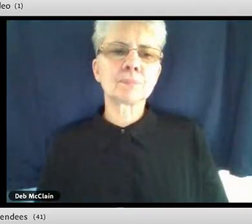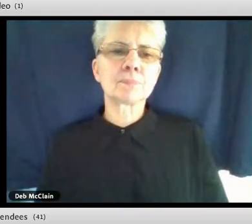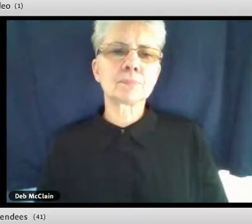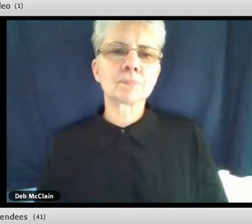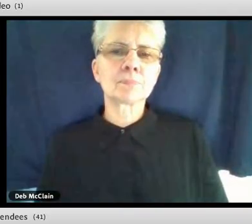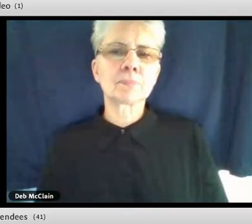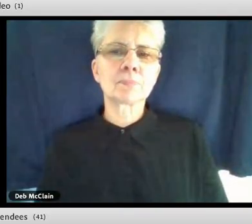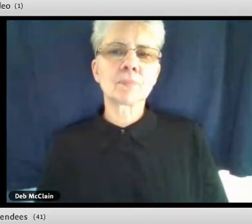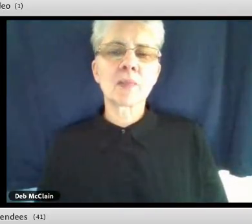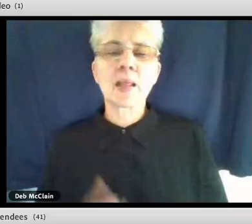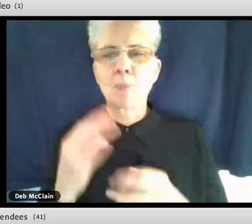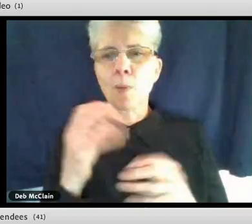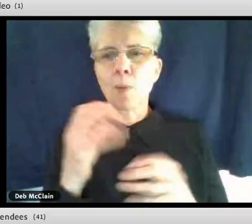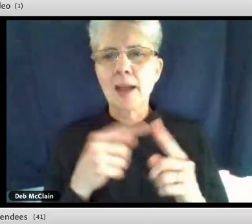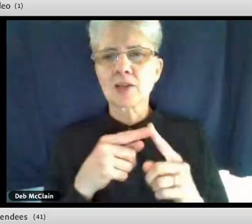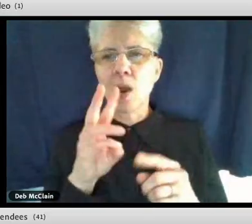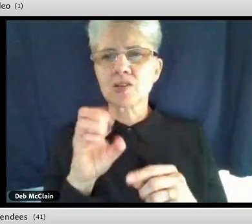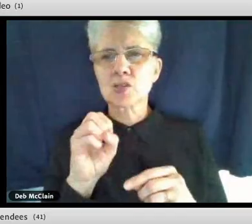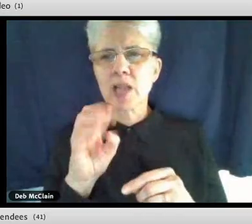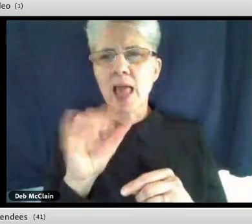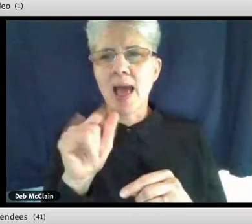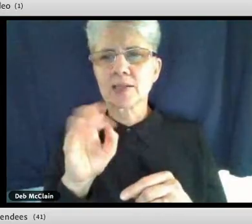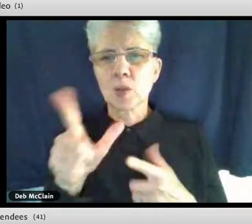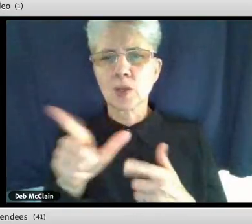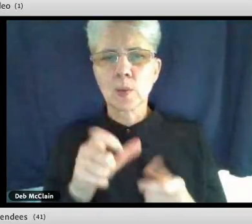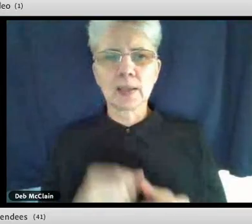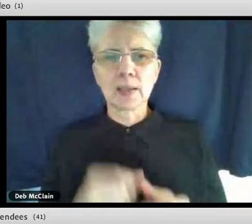Okay, so let me go back to our slides really quickly.